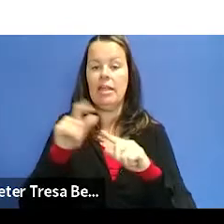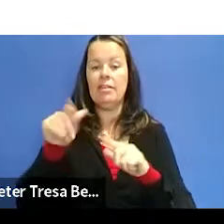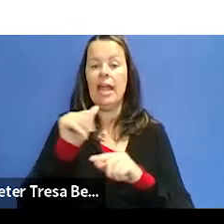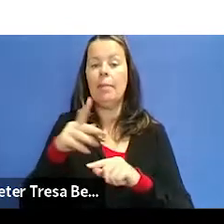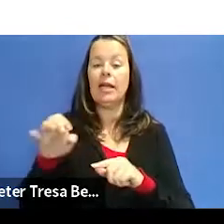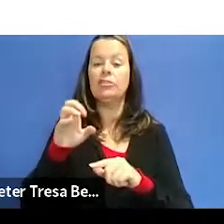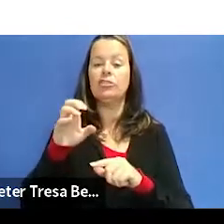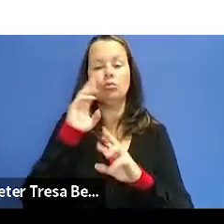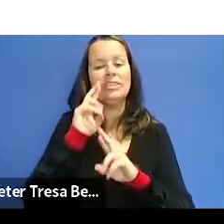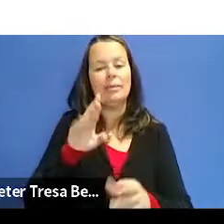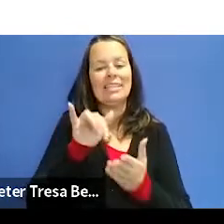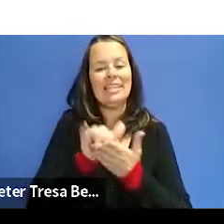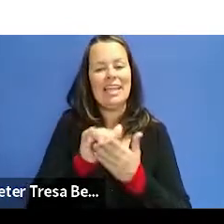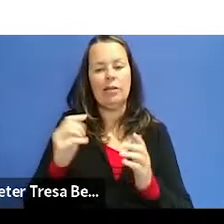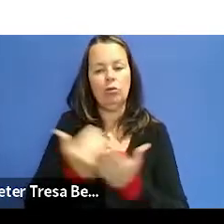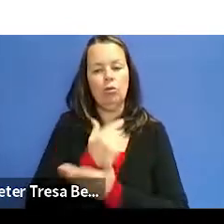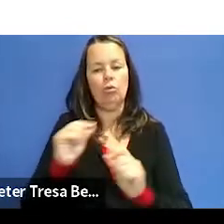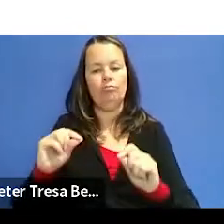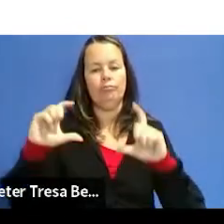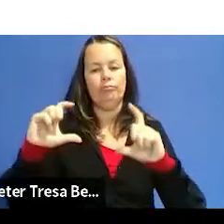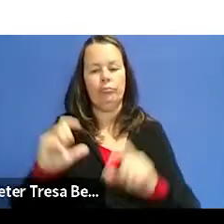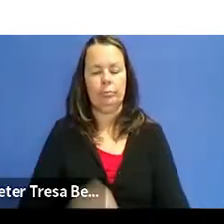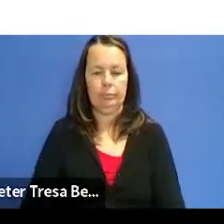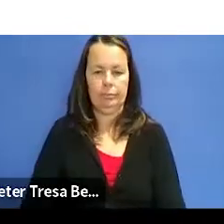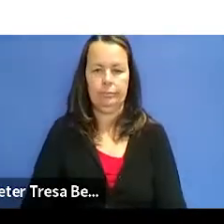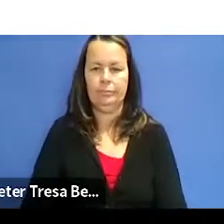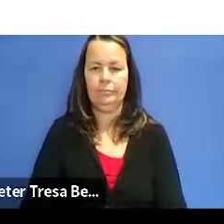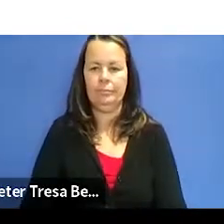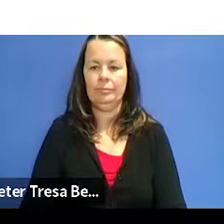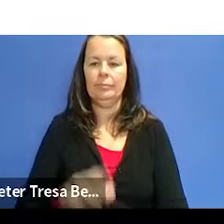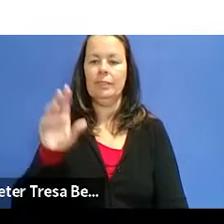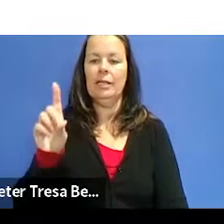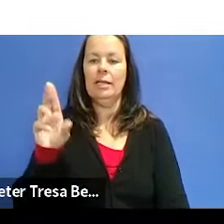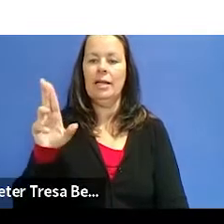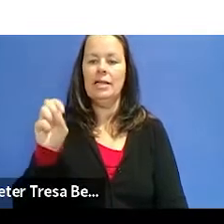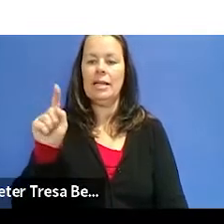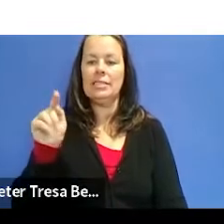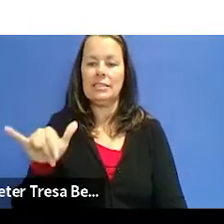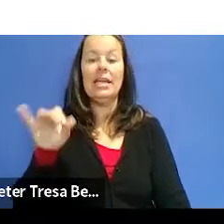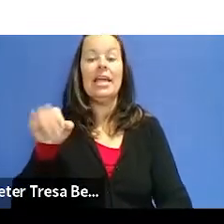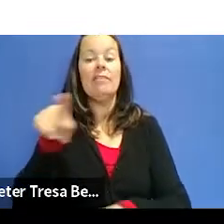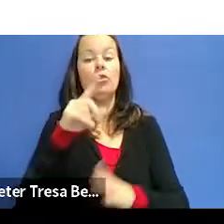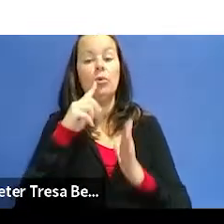Dusty Levenberg: Great. I think if we -- if you read the report and a little bit more in the